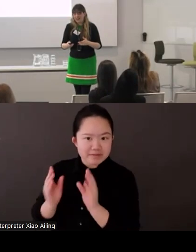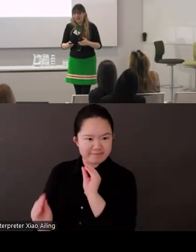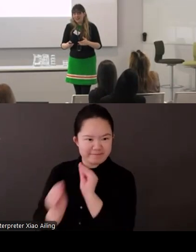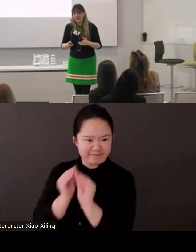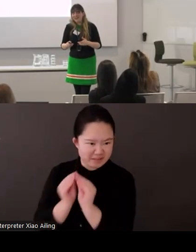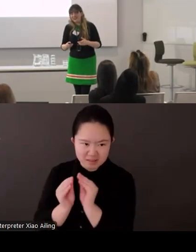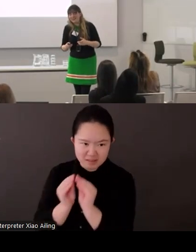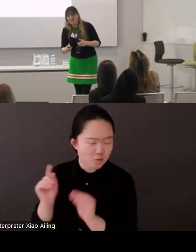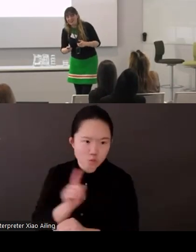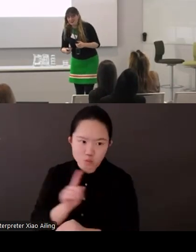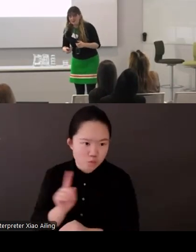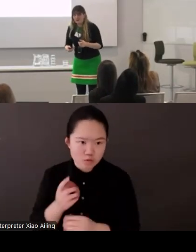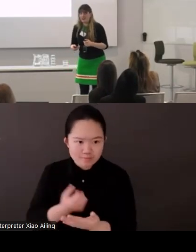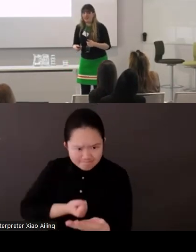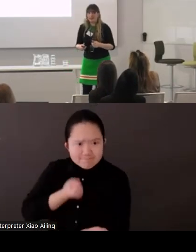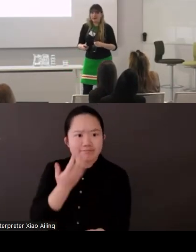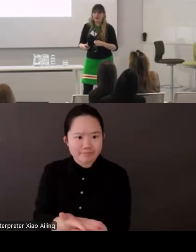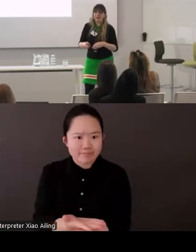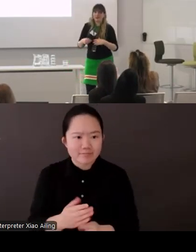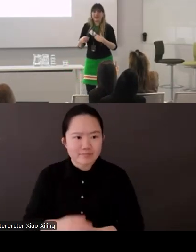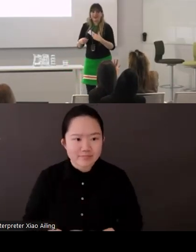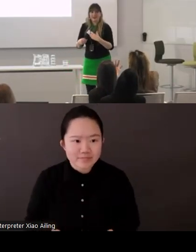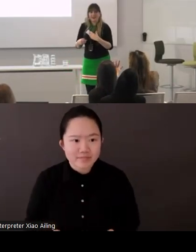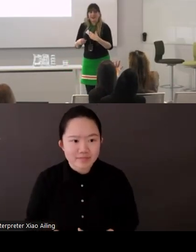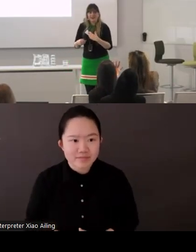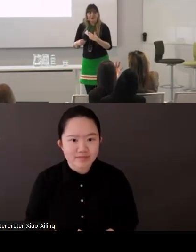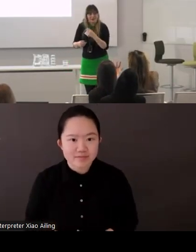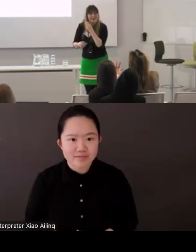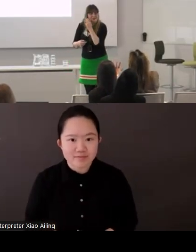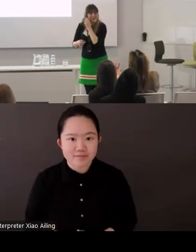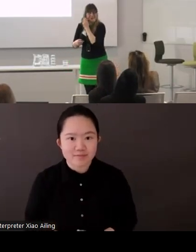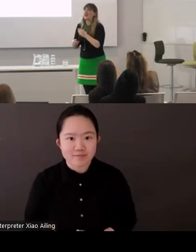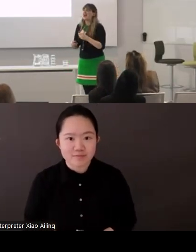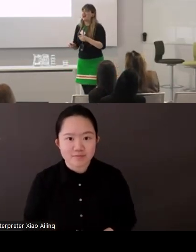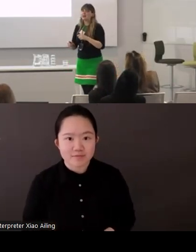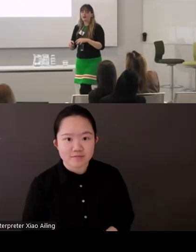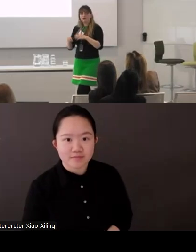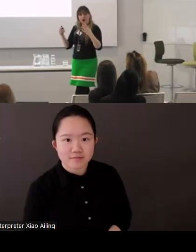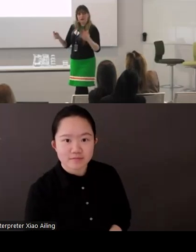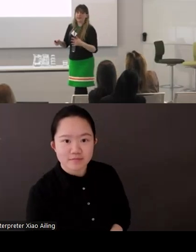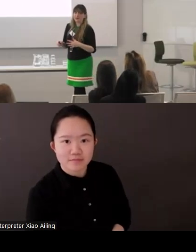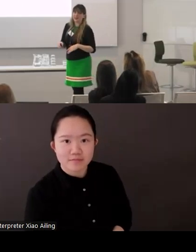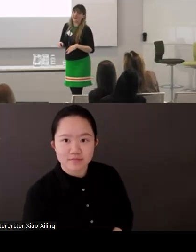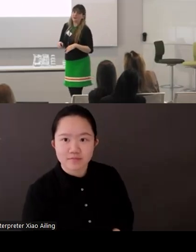And then that also gained a little bit of what it's a little bit of confidence in that room